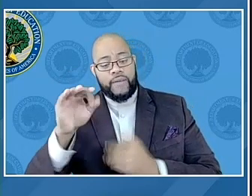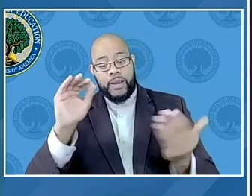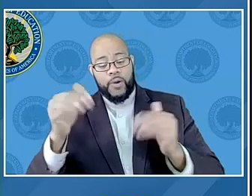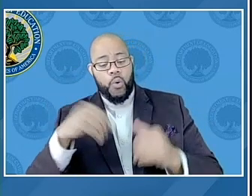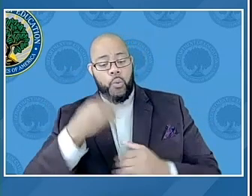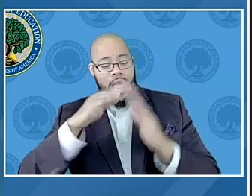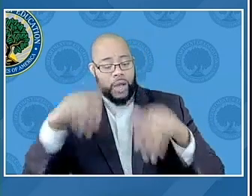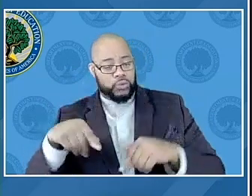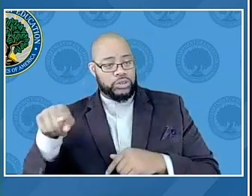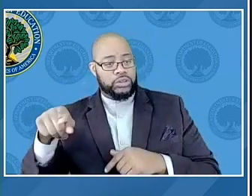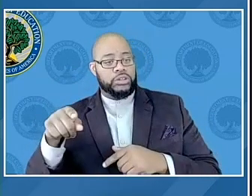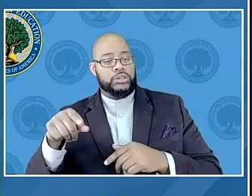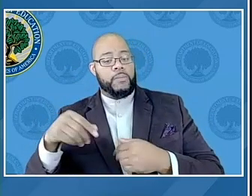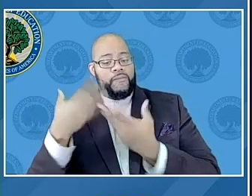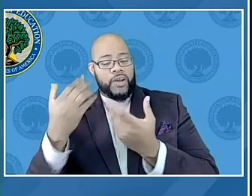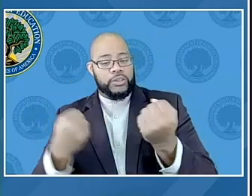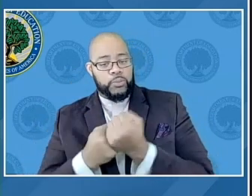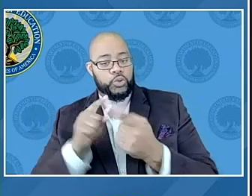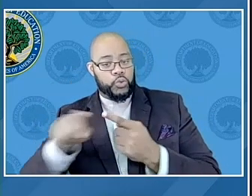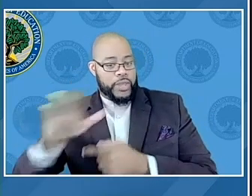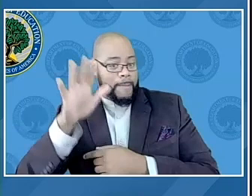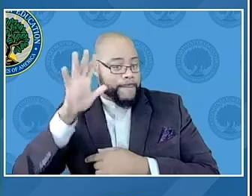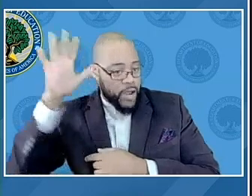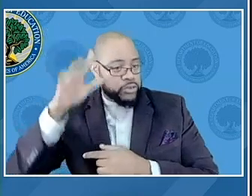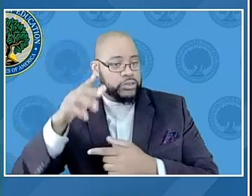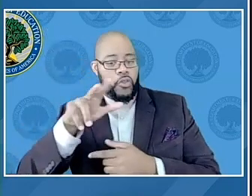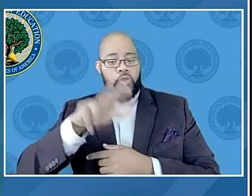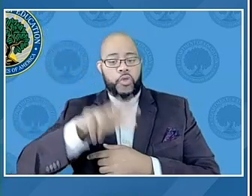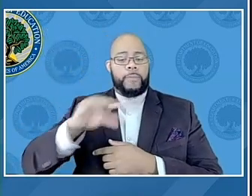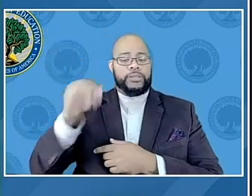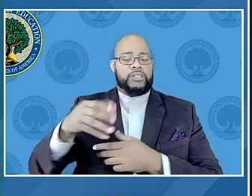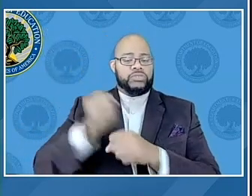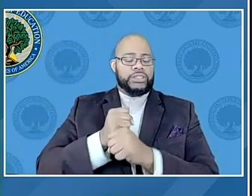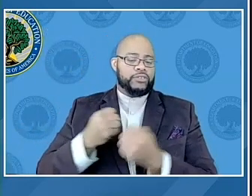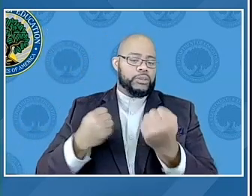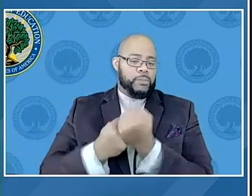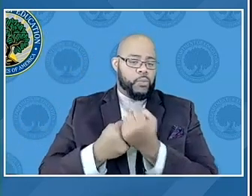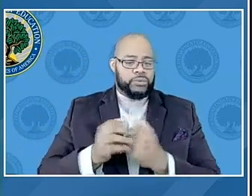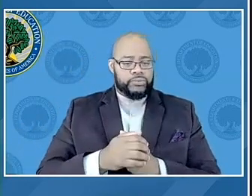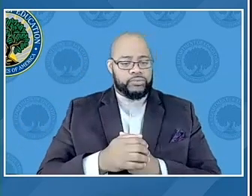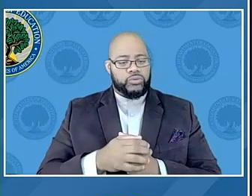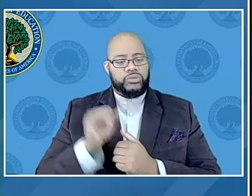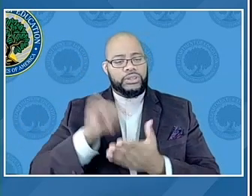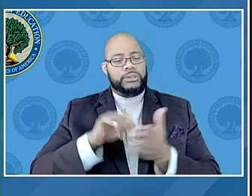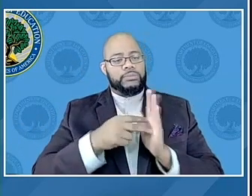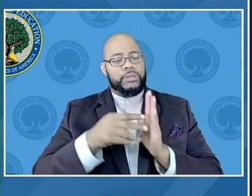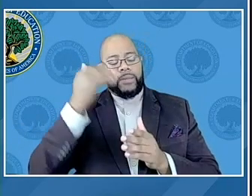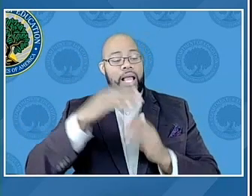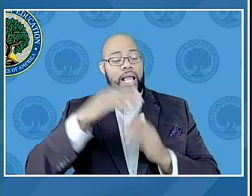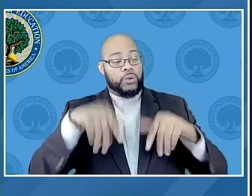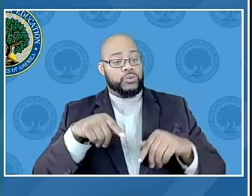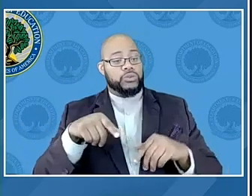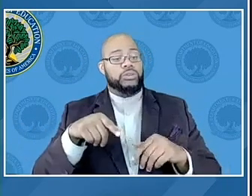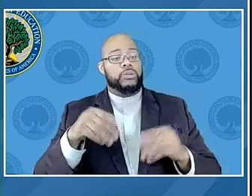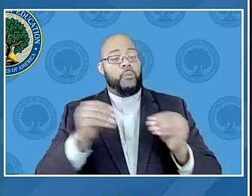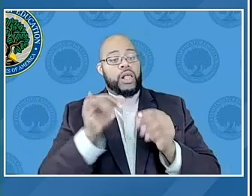reported providing support to parents, while 33 percent received this support. So this means that Black households are more likely to provide financial support